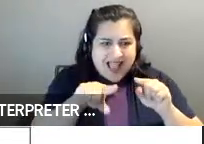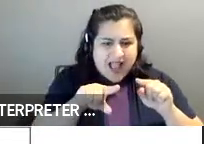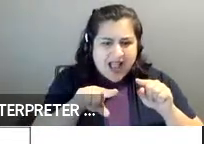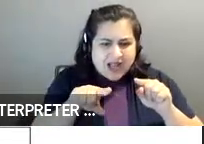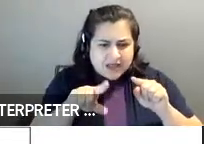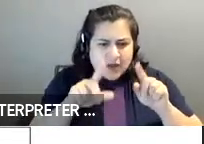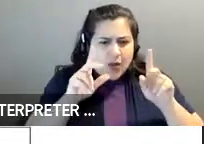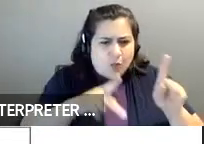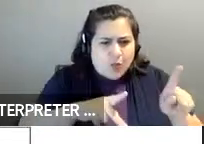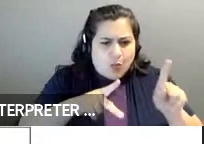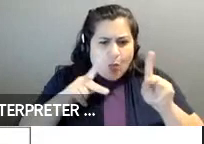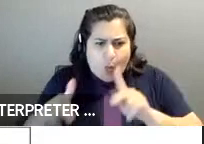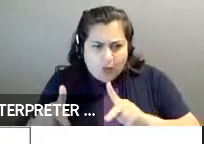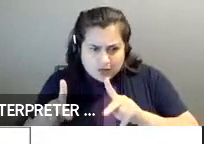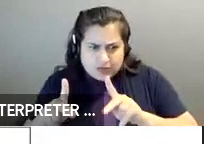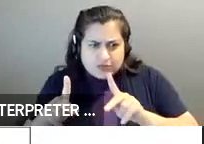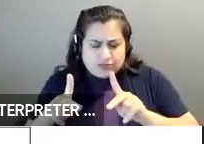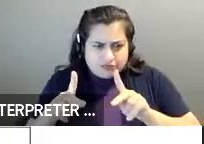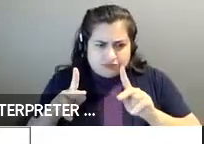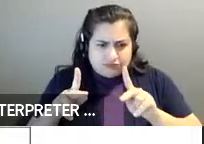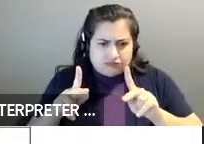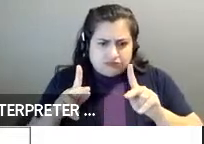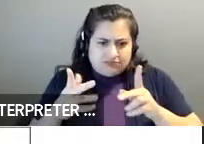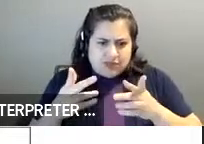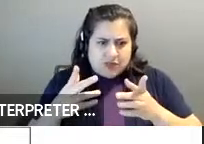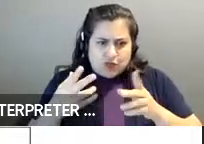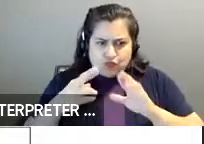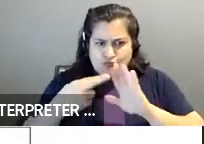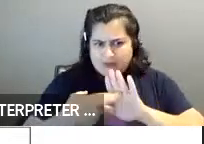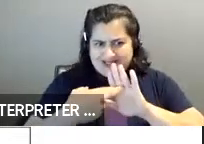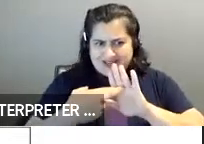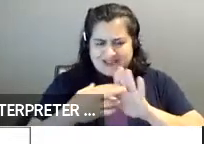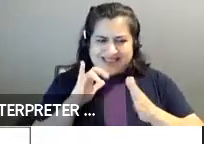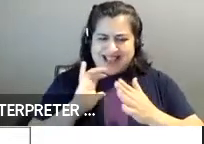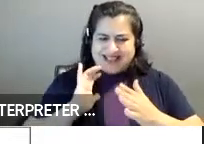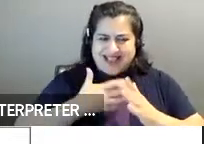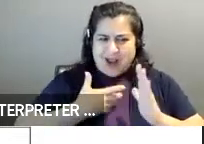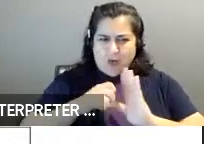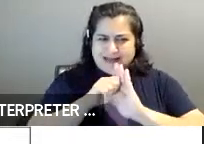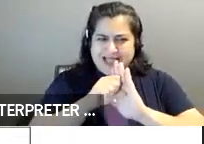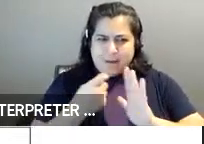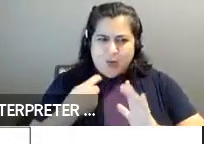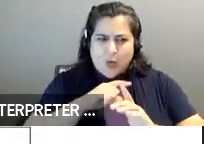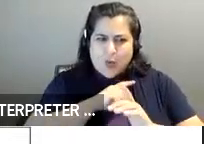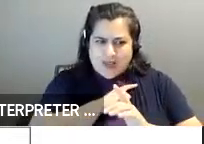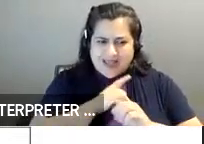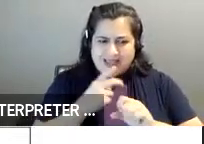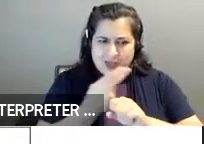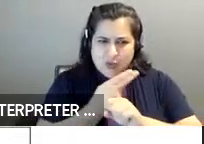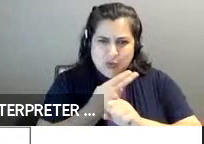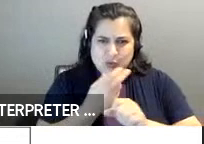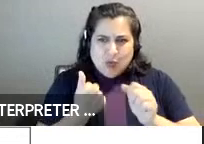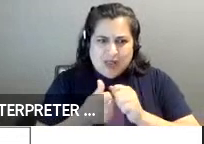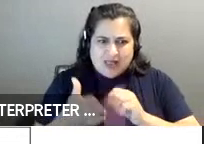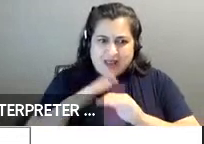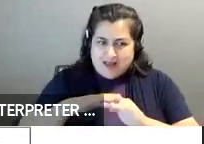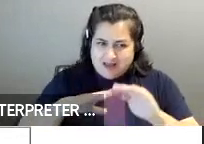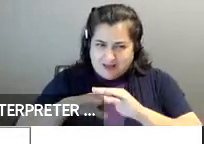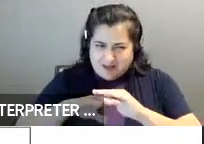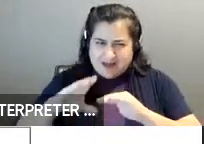weighted sample where the individuals are weighted based on the national target sample.